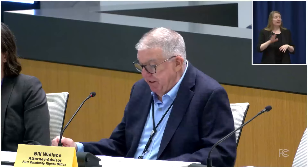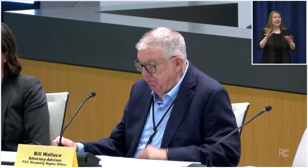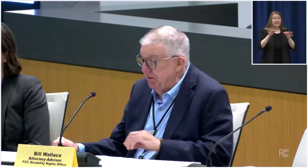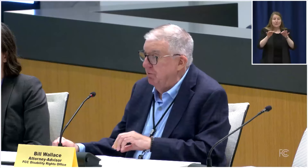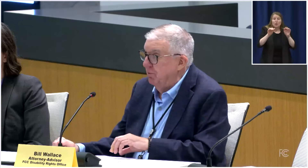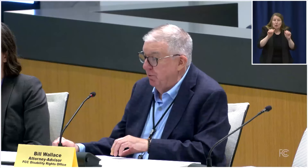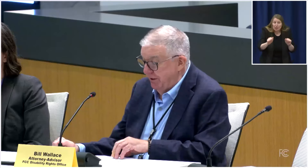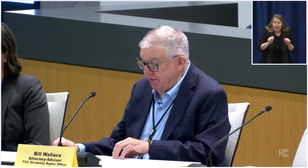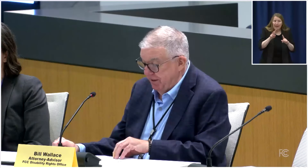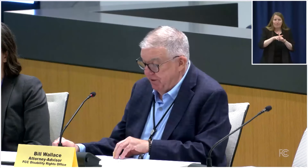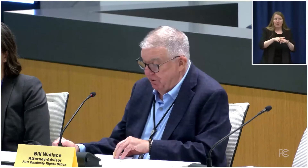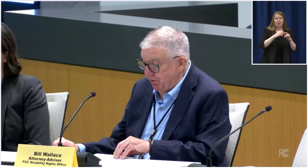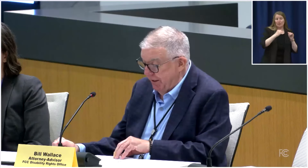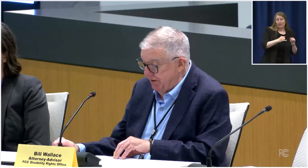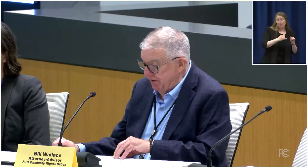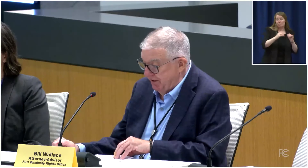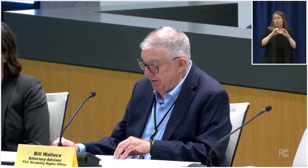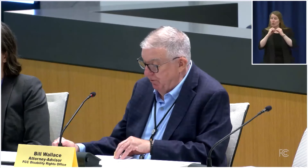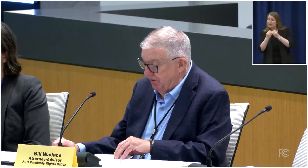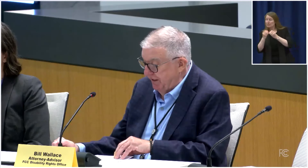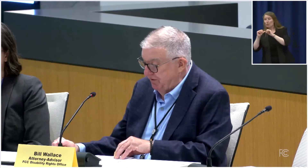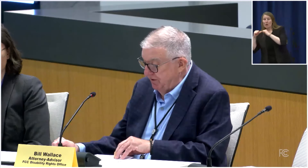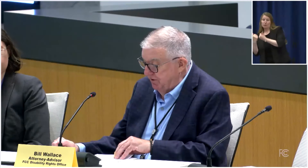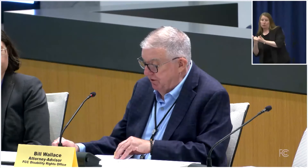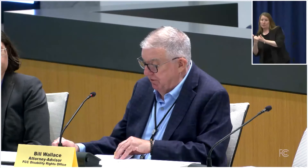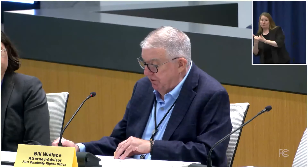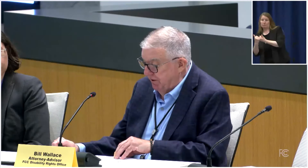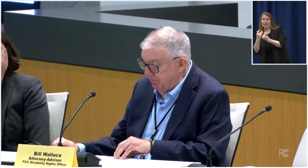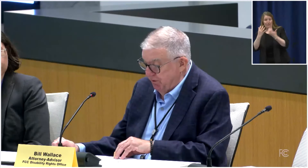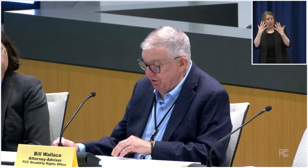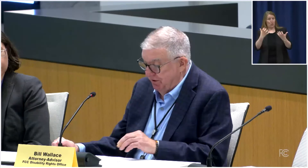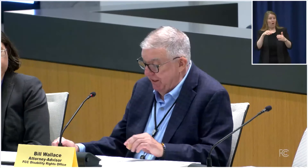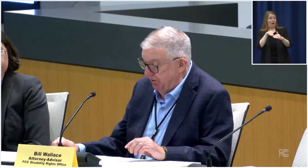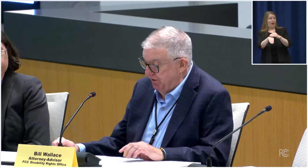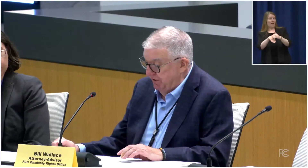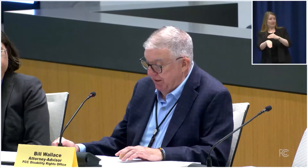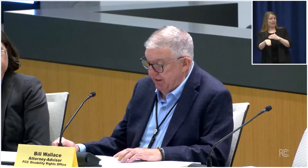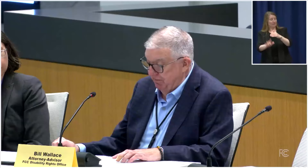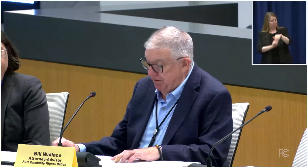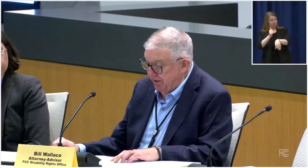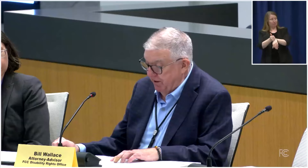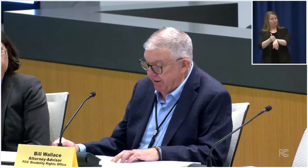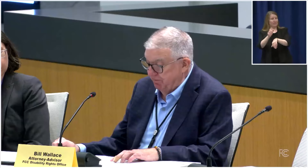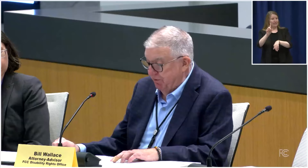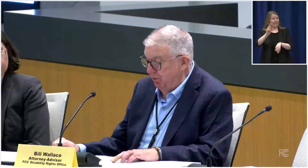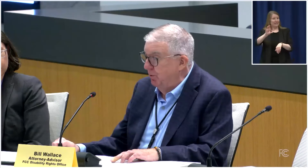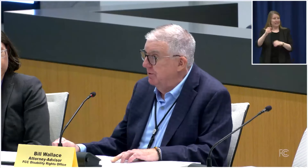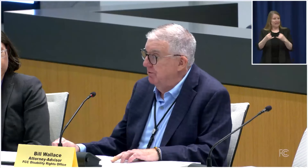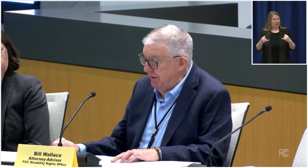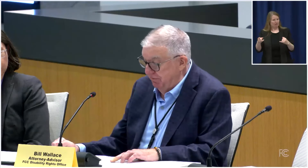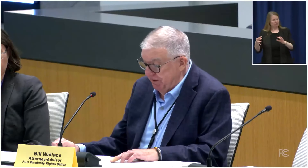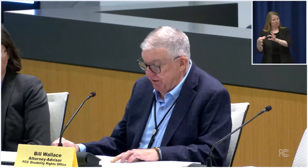CUSTOMER SUPPORT AND THAT IS EITHER THE END USER CUSTOMER THAT'S BEEN ASSIGNED THE TELEPHONE NUMBERS USED FOR